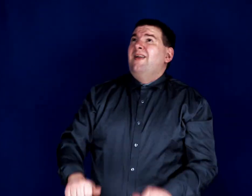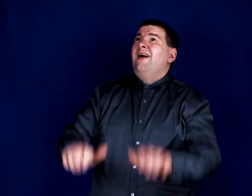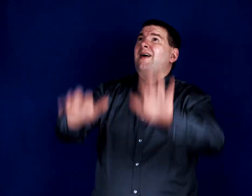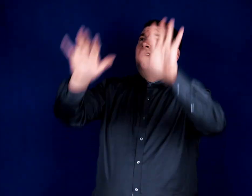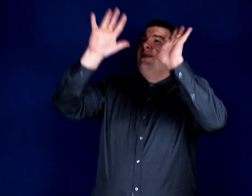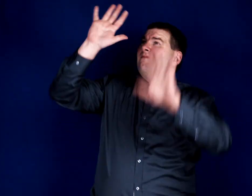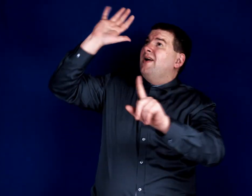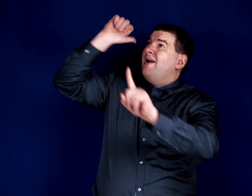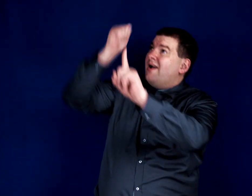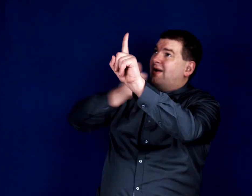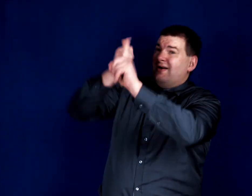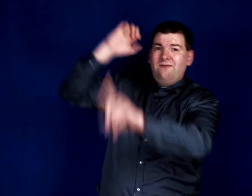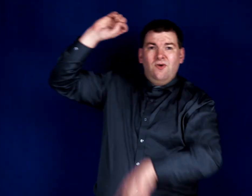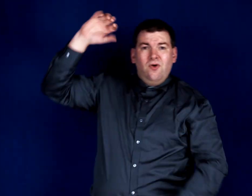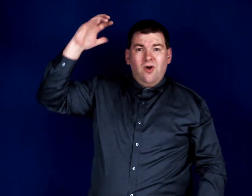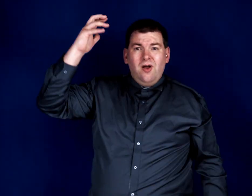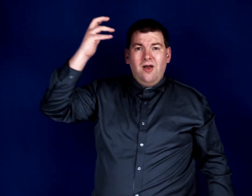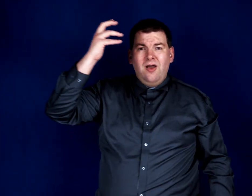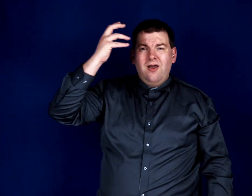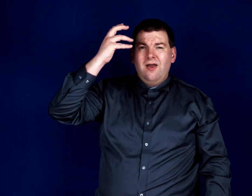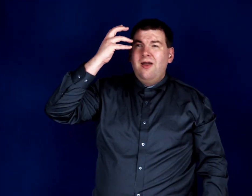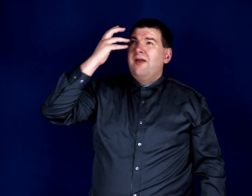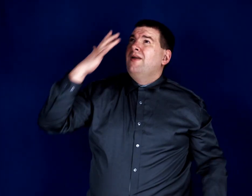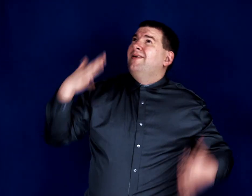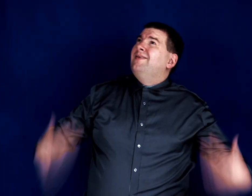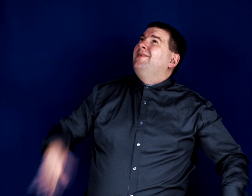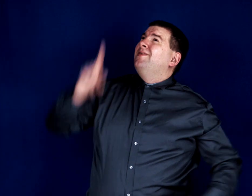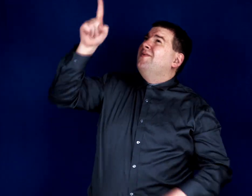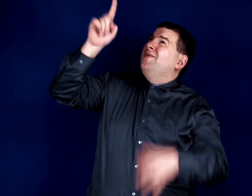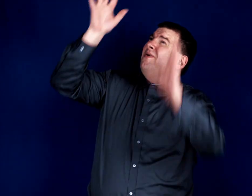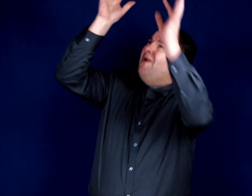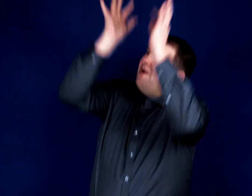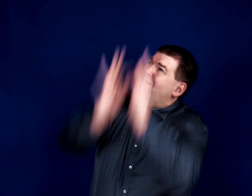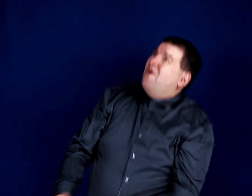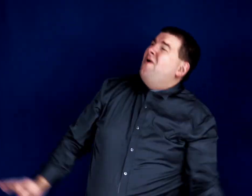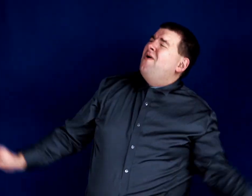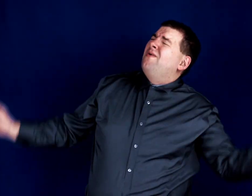Sacrifice of grace, you are worthy